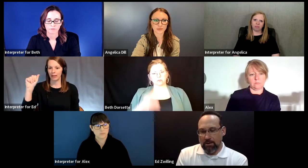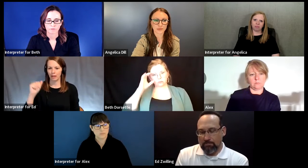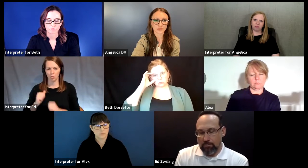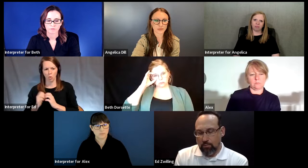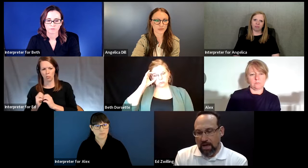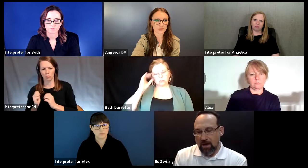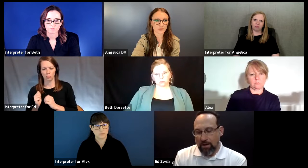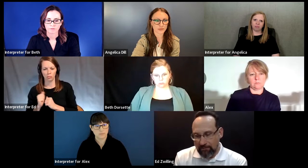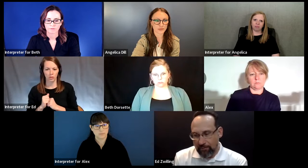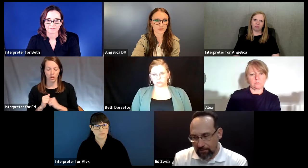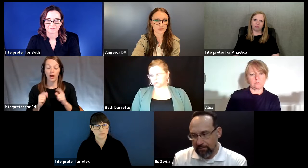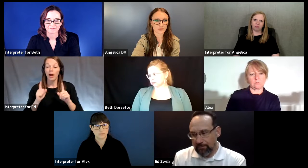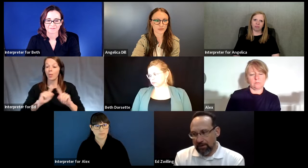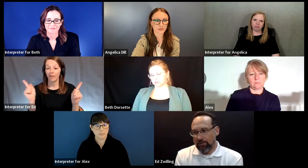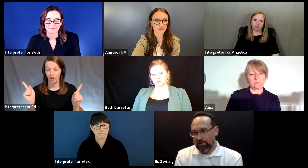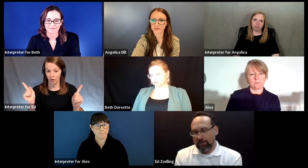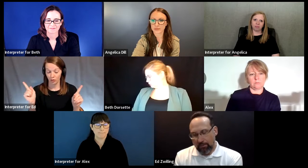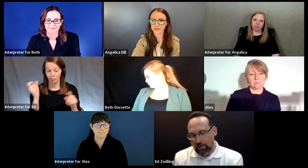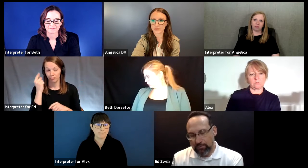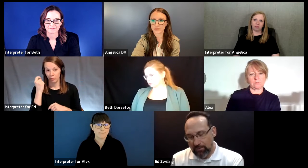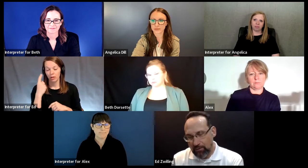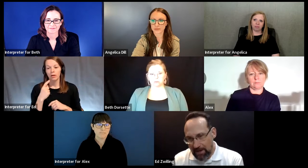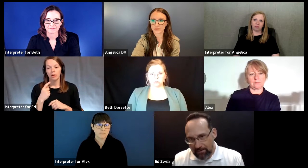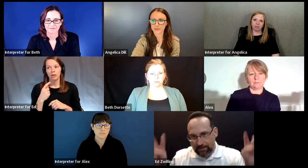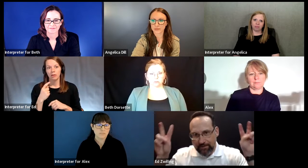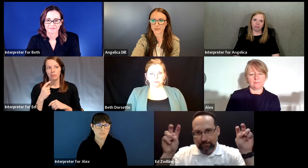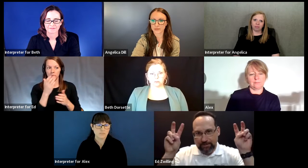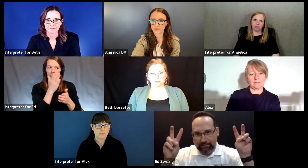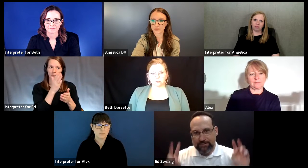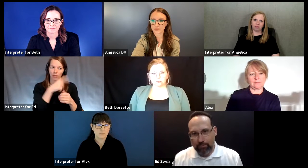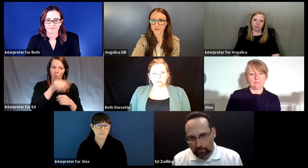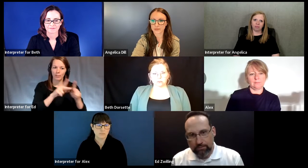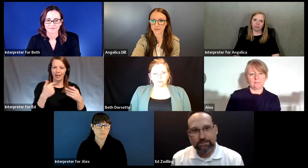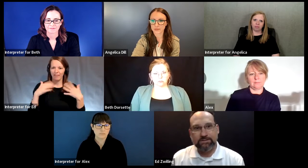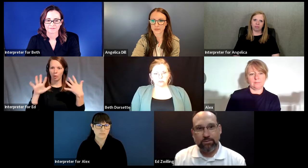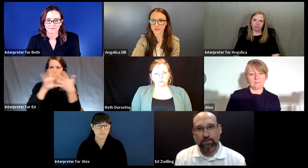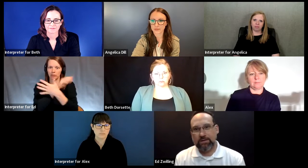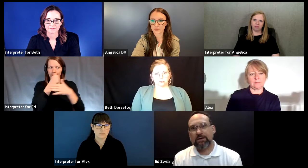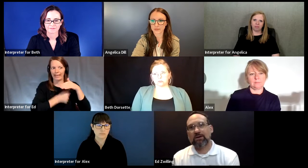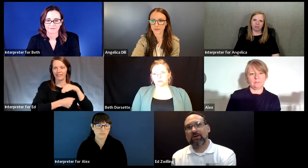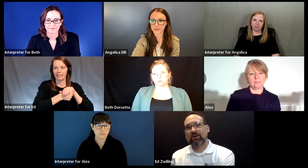However, you know, there are those people who have the invisible disability